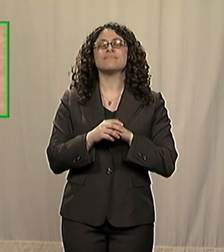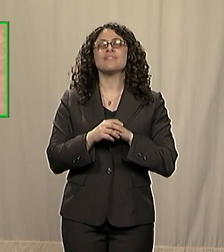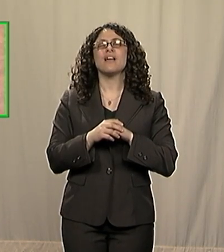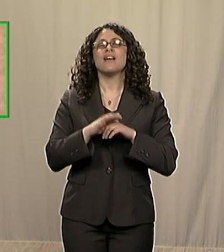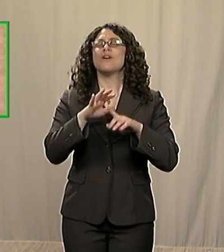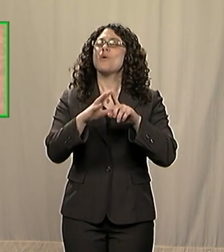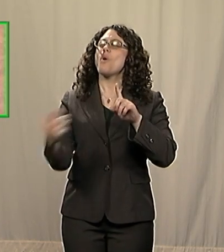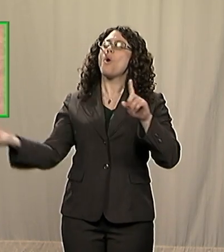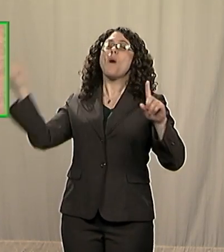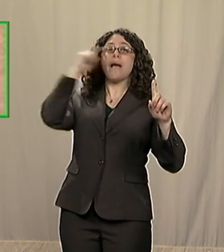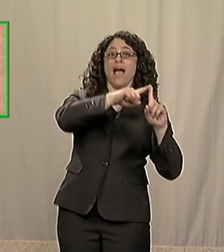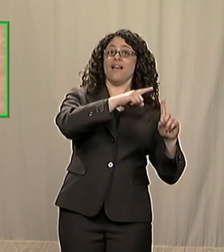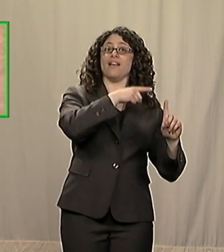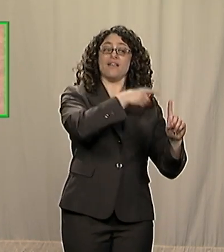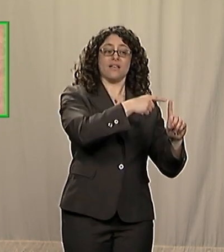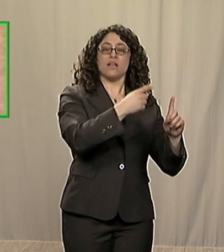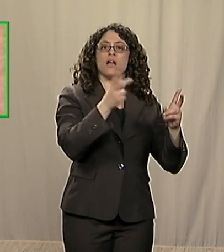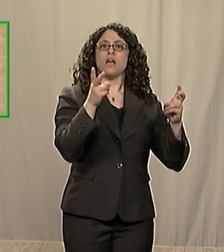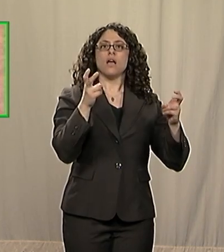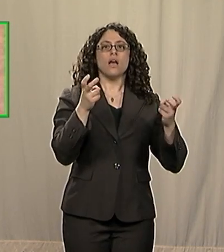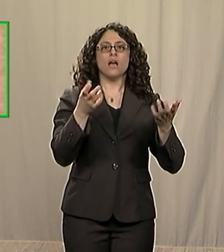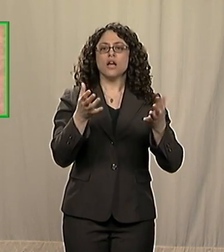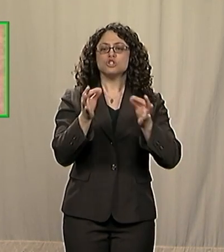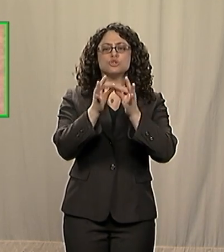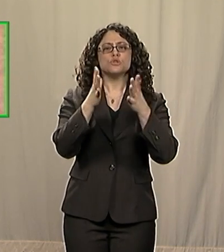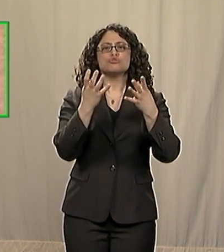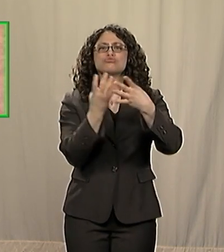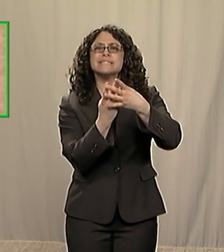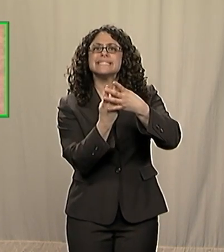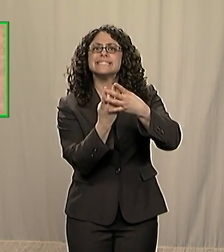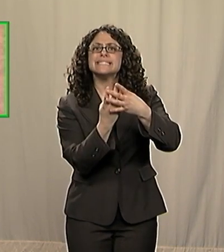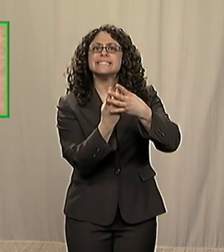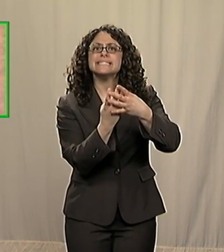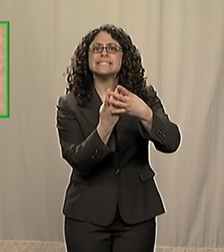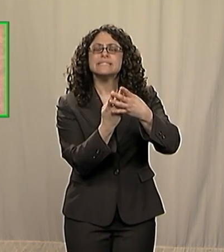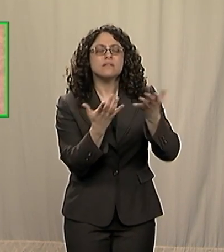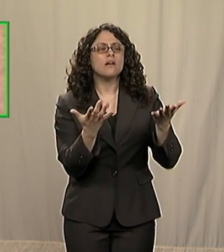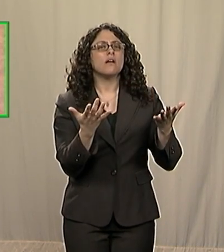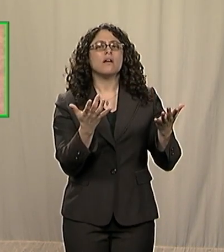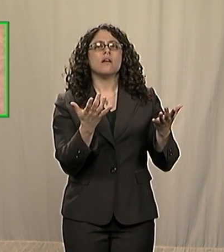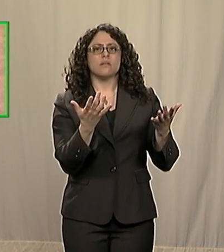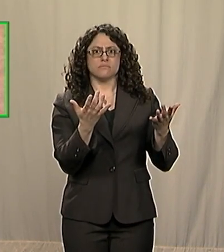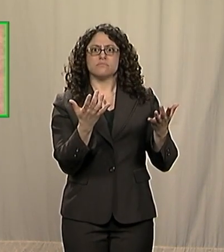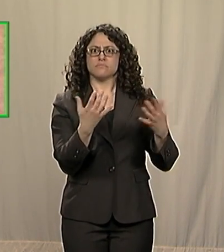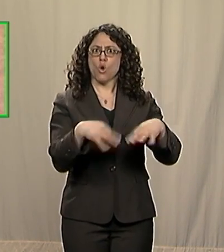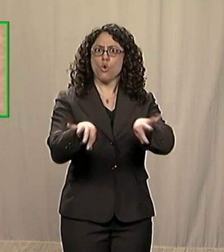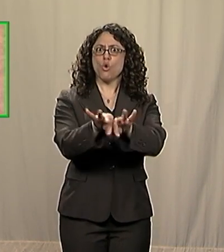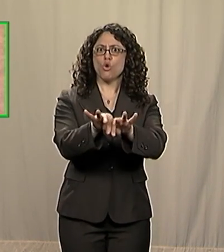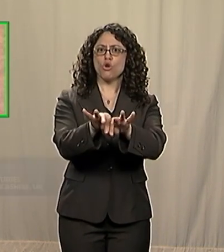In terms of screening and training of potential interpreters. We are very cognizant of, and I think rightfully so